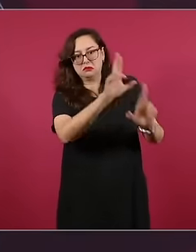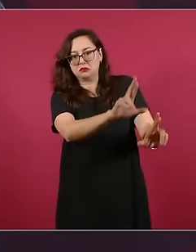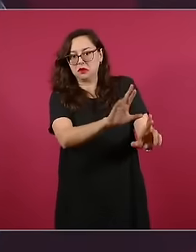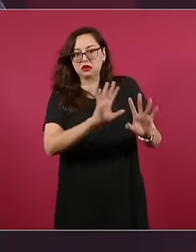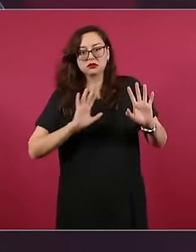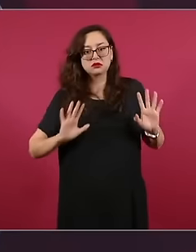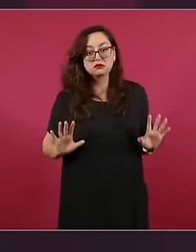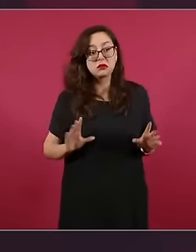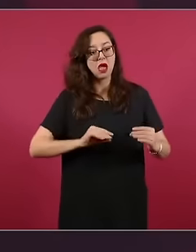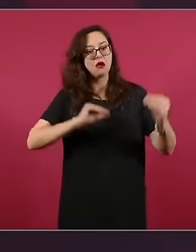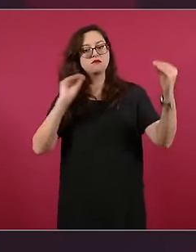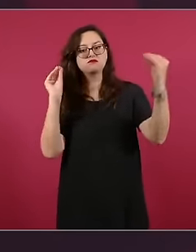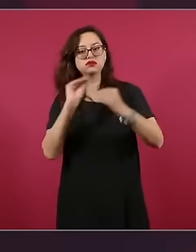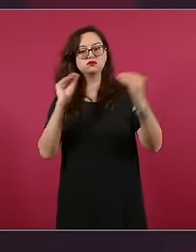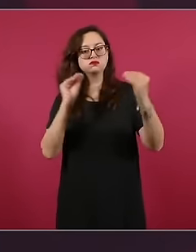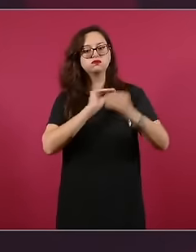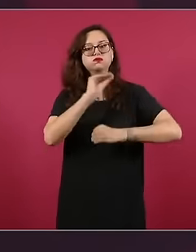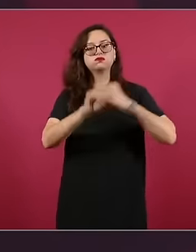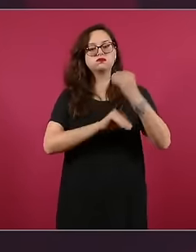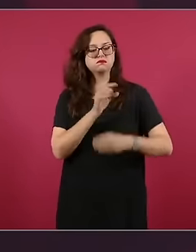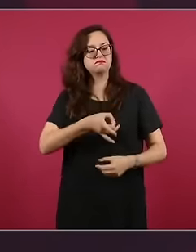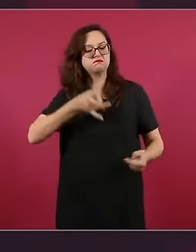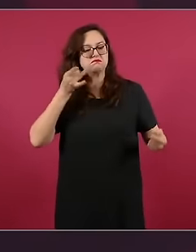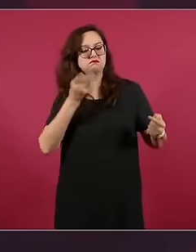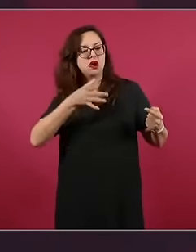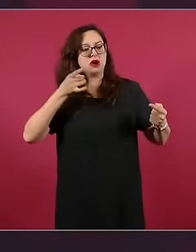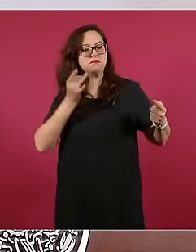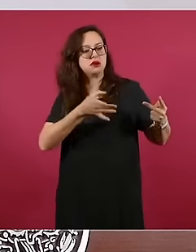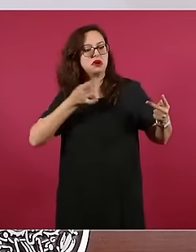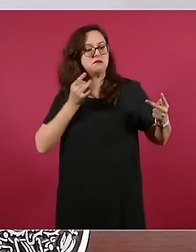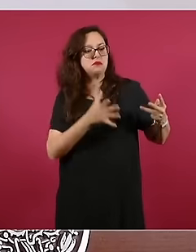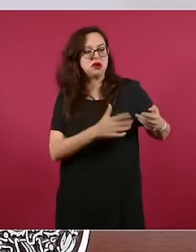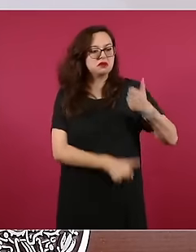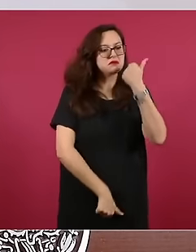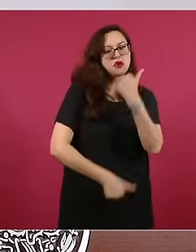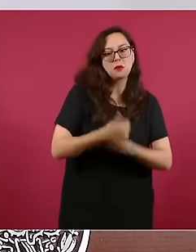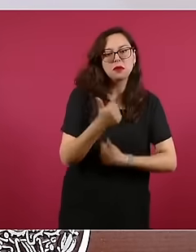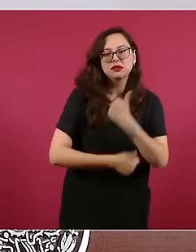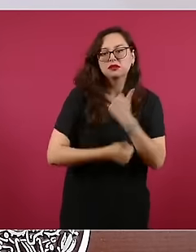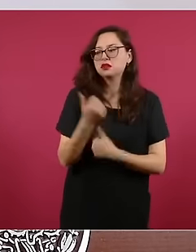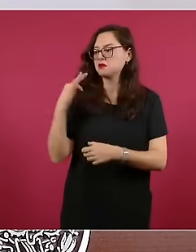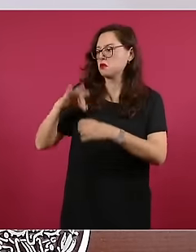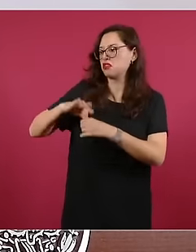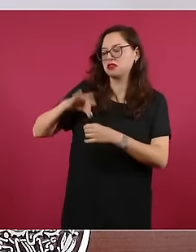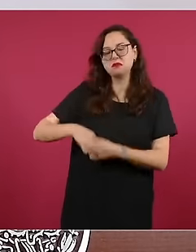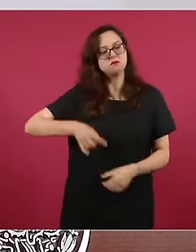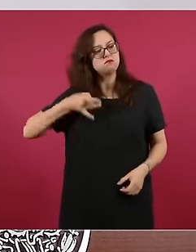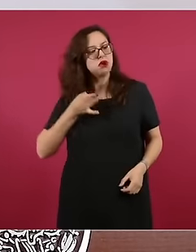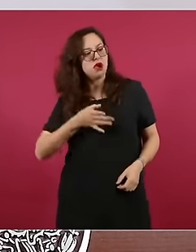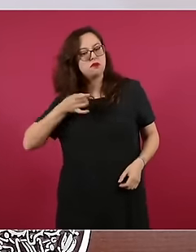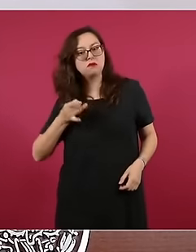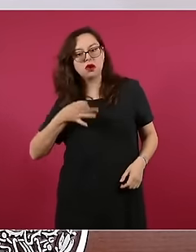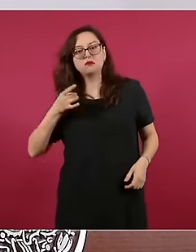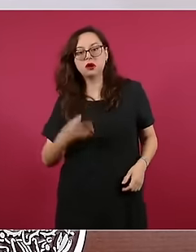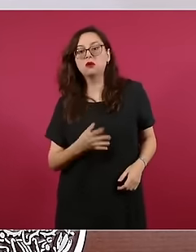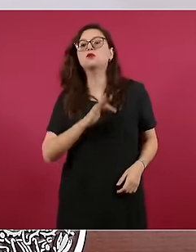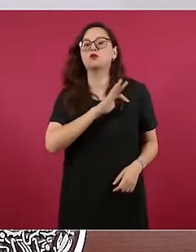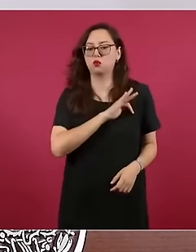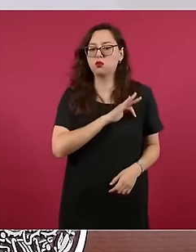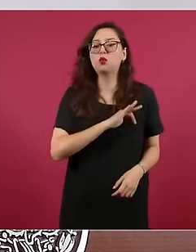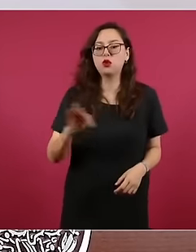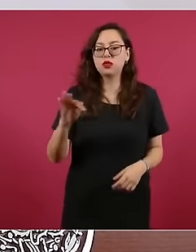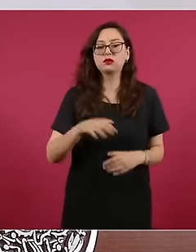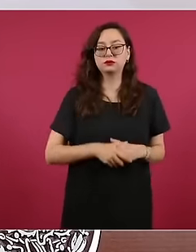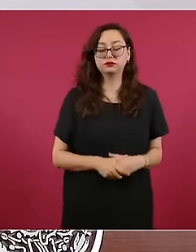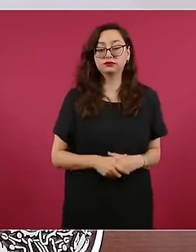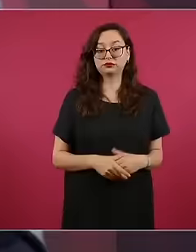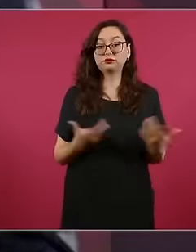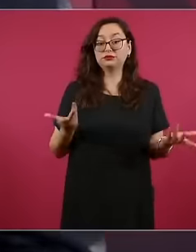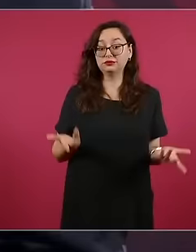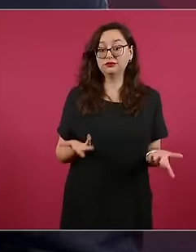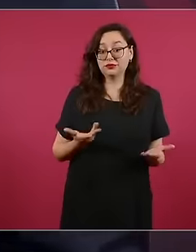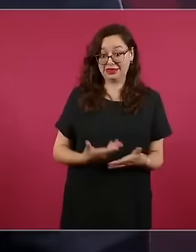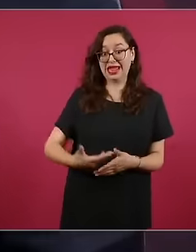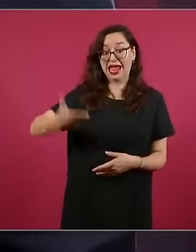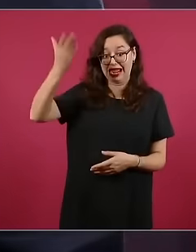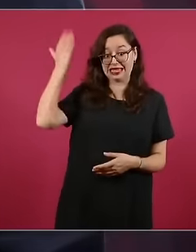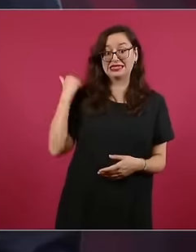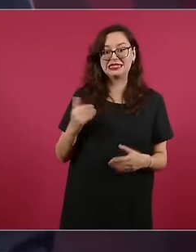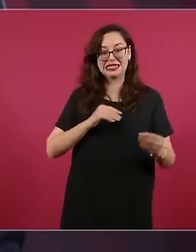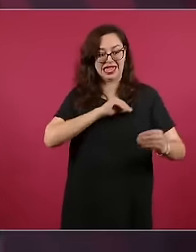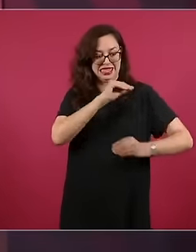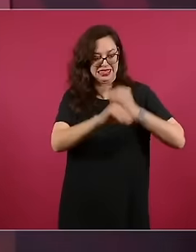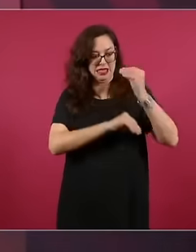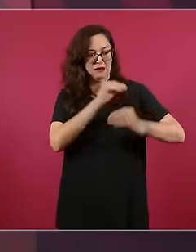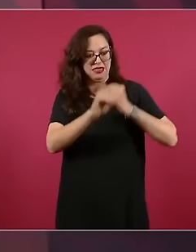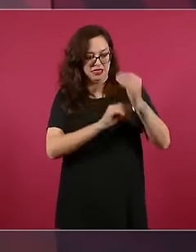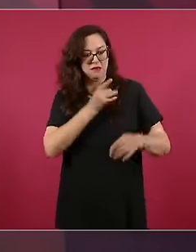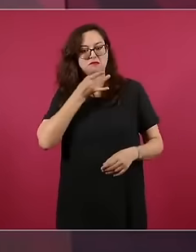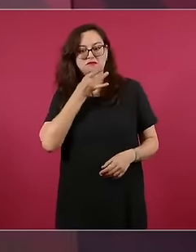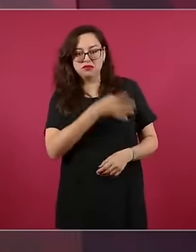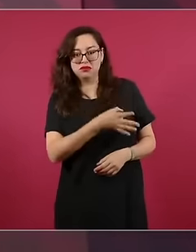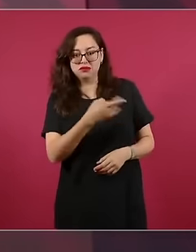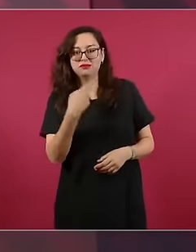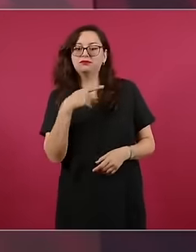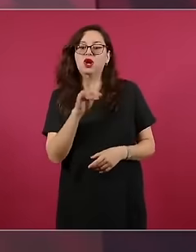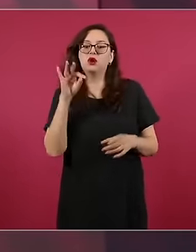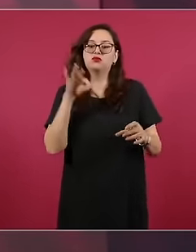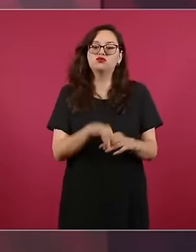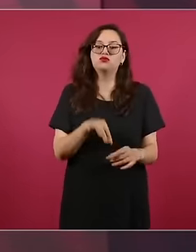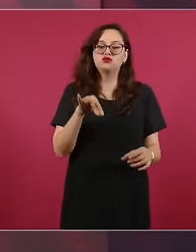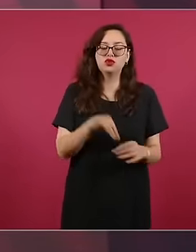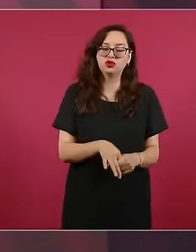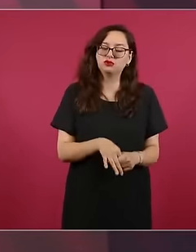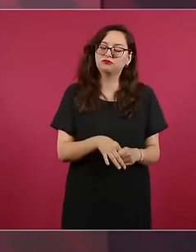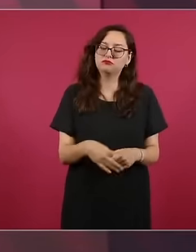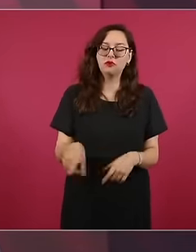the debate and win the vote because before we won the debate but lost the vote Ah